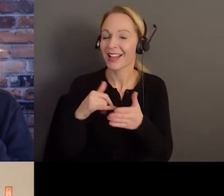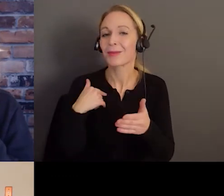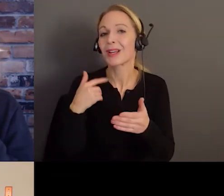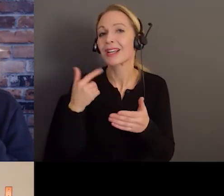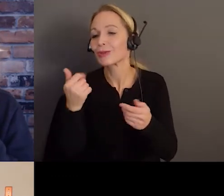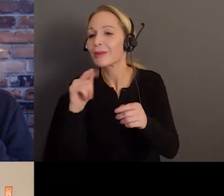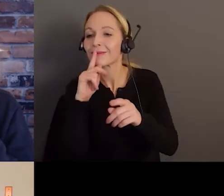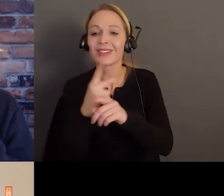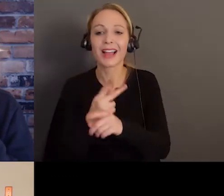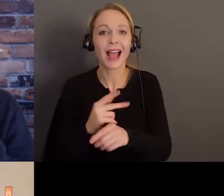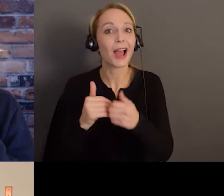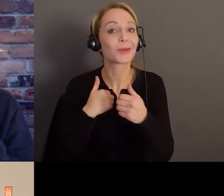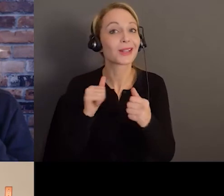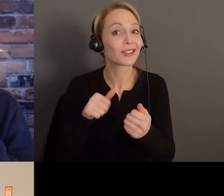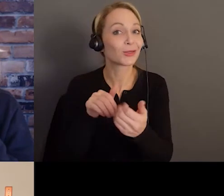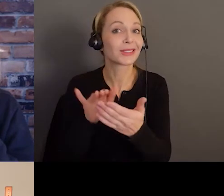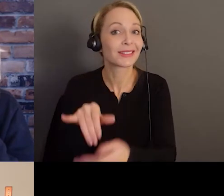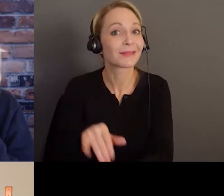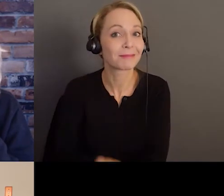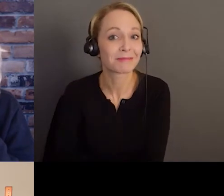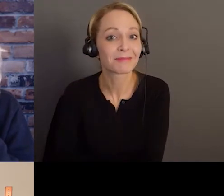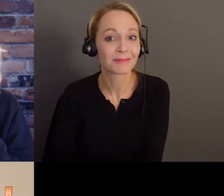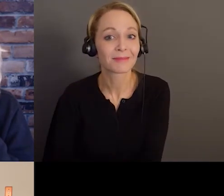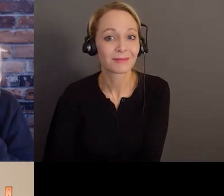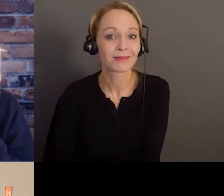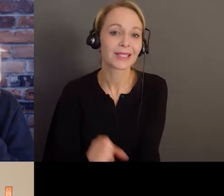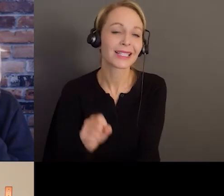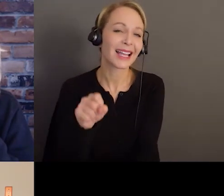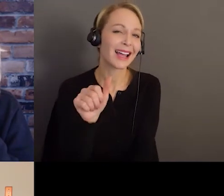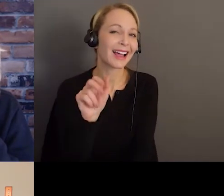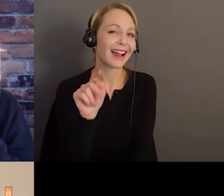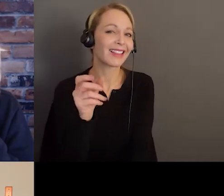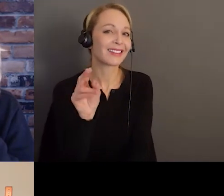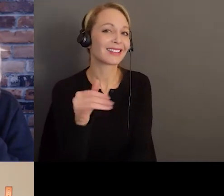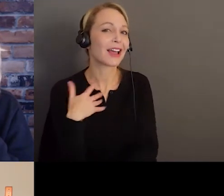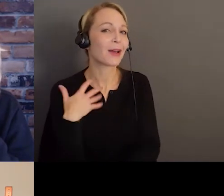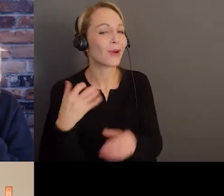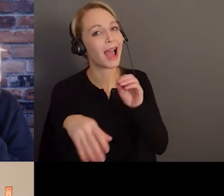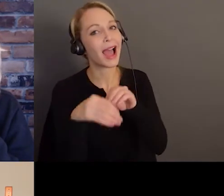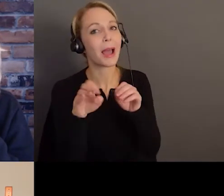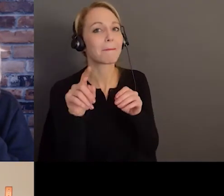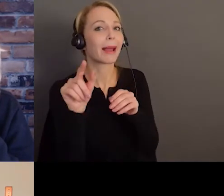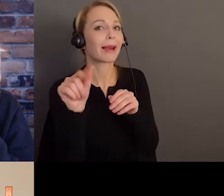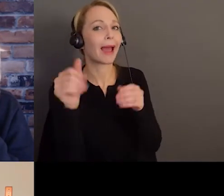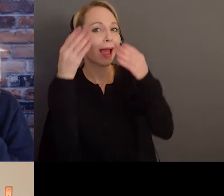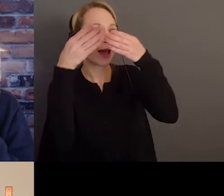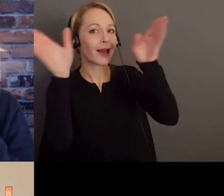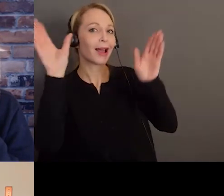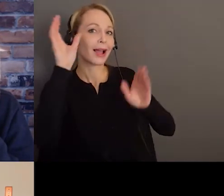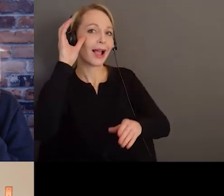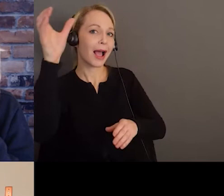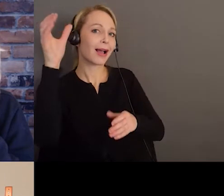YEAH, I WANT TO ADD A COMMENT ON A LOT OF FORWARD-FACES QUESTIONS.